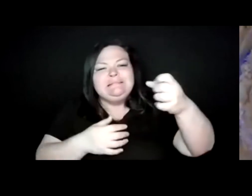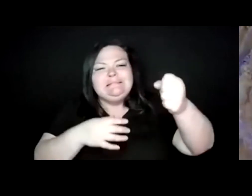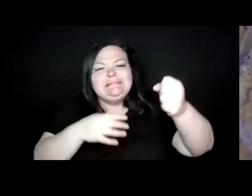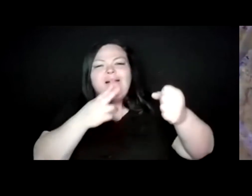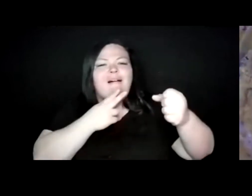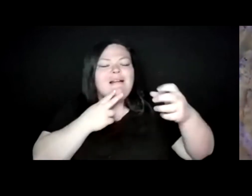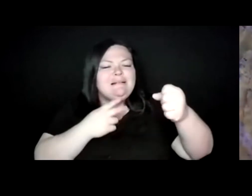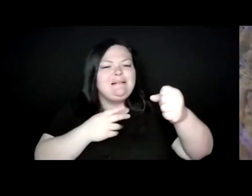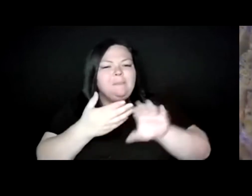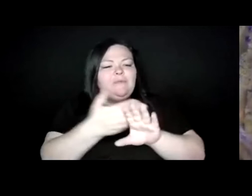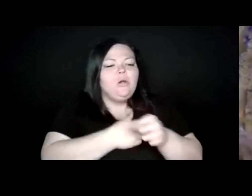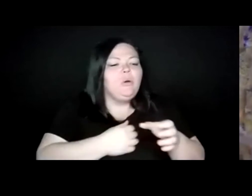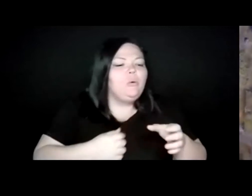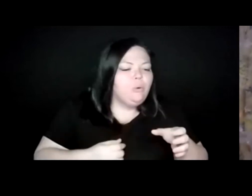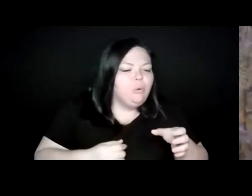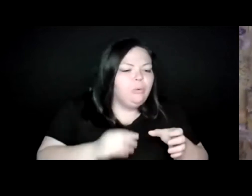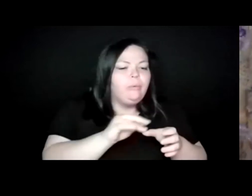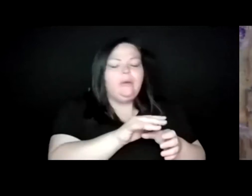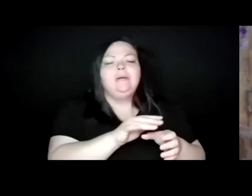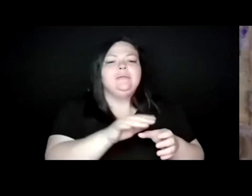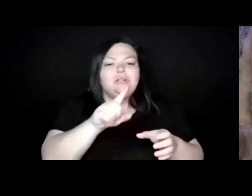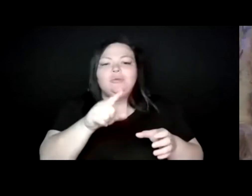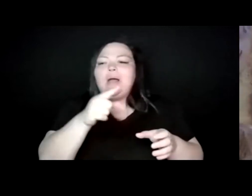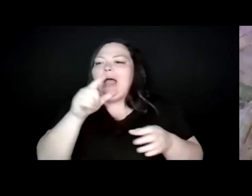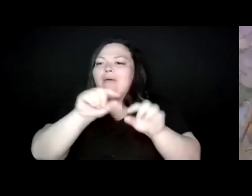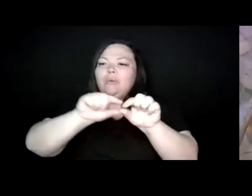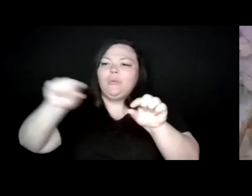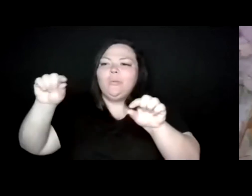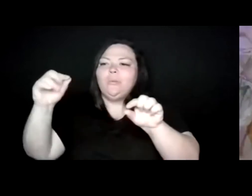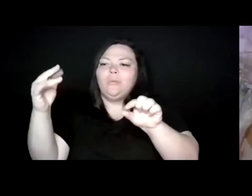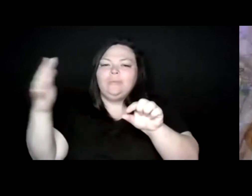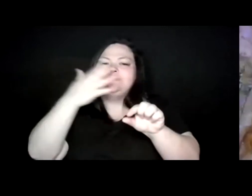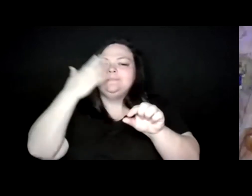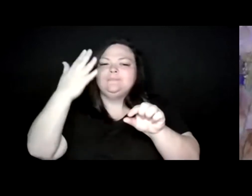you blow on it. you have instant salabat tea crystals but you feel connected to something